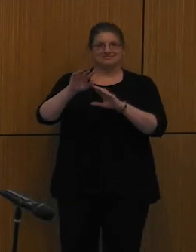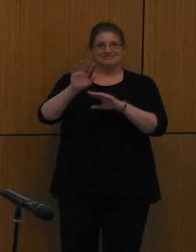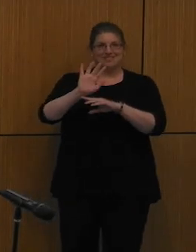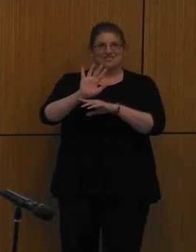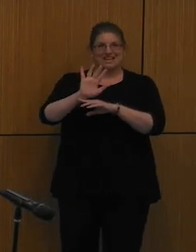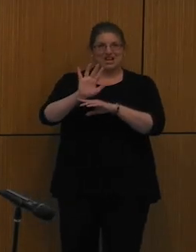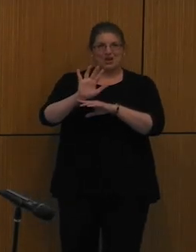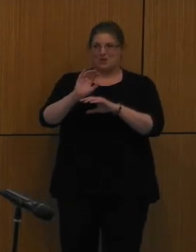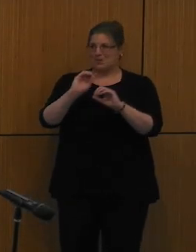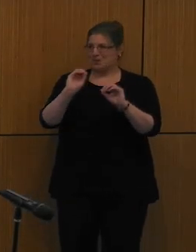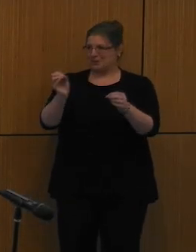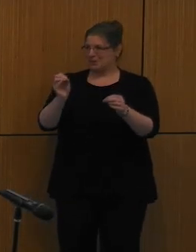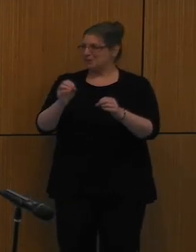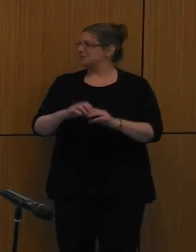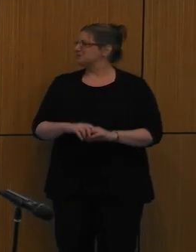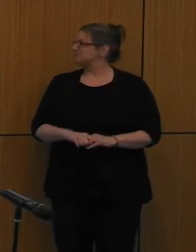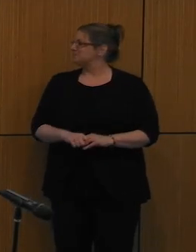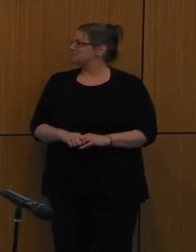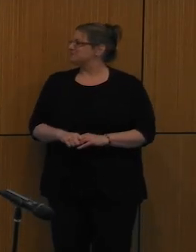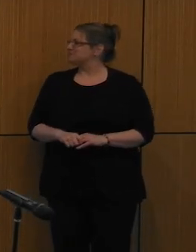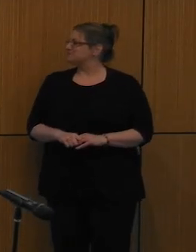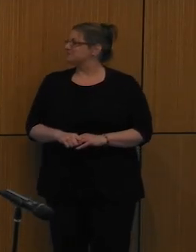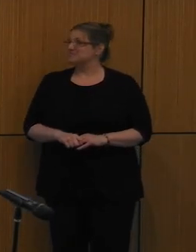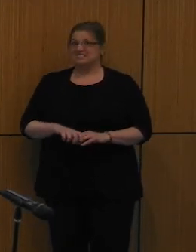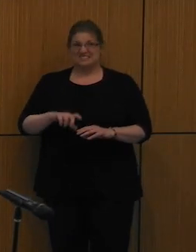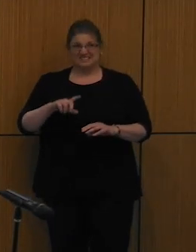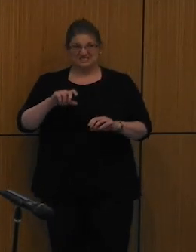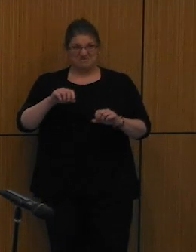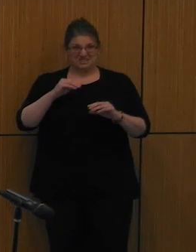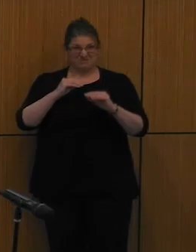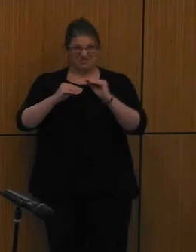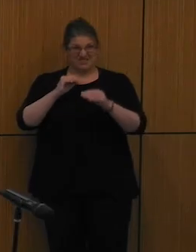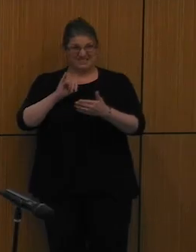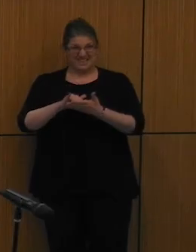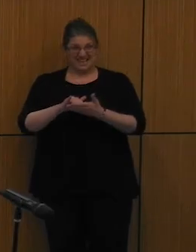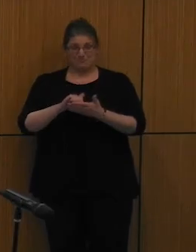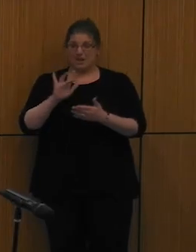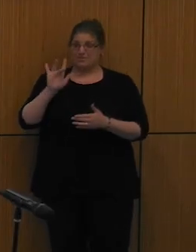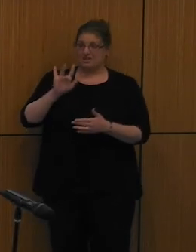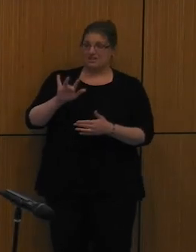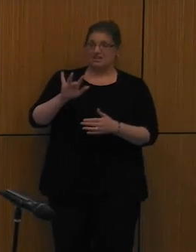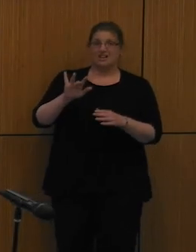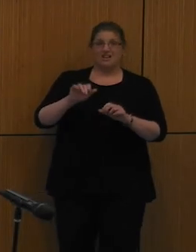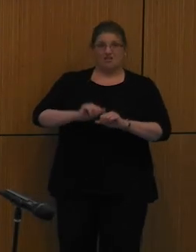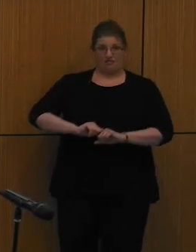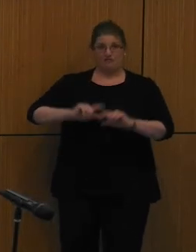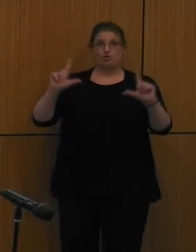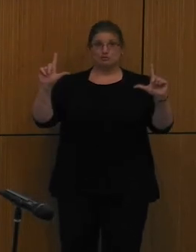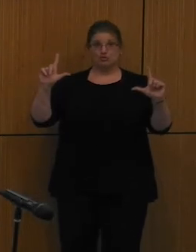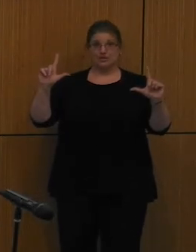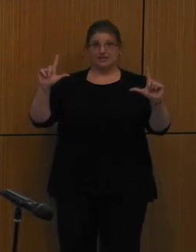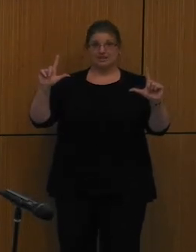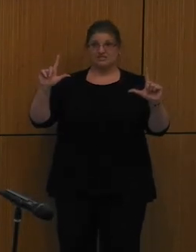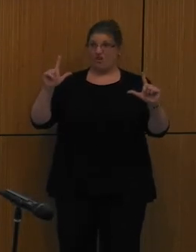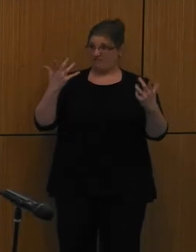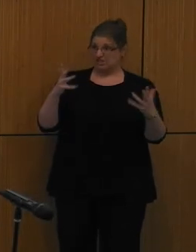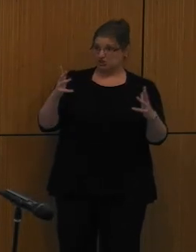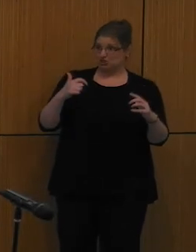I know video sound, but no video. Can we fix that full screen? Yes, I did full screen.